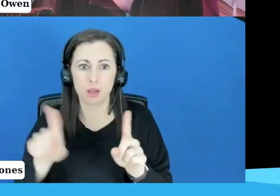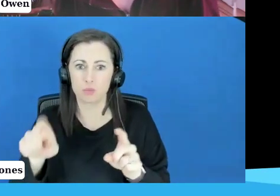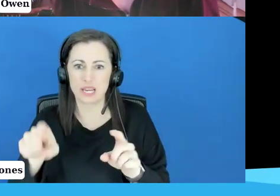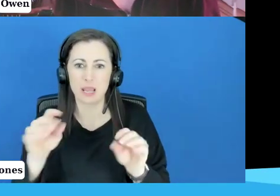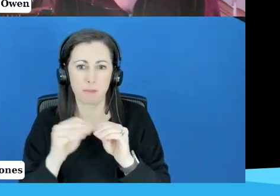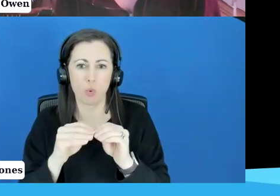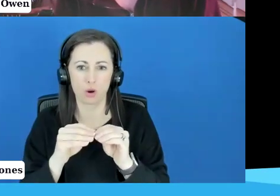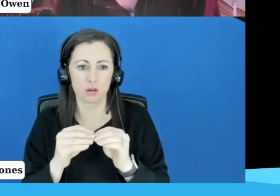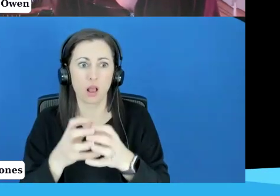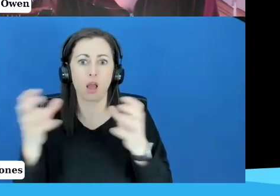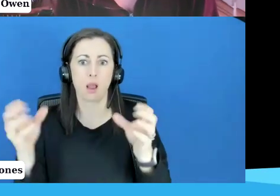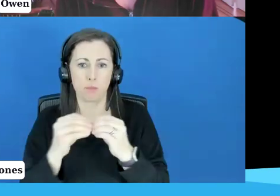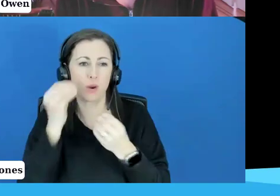a lot more information out there.